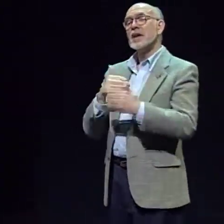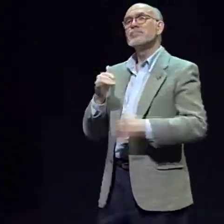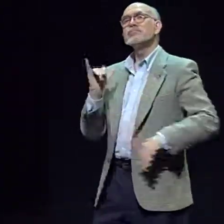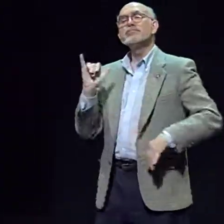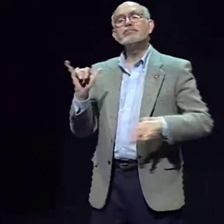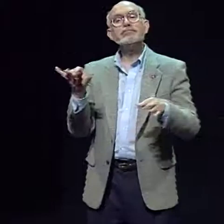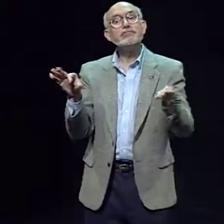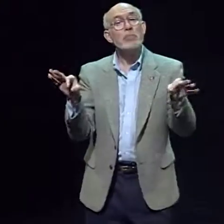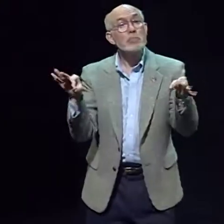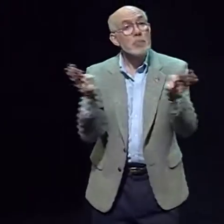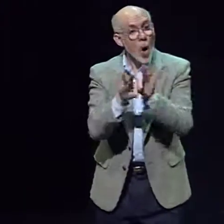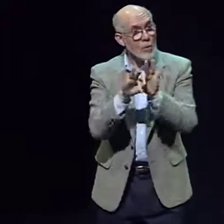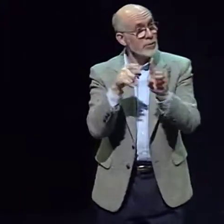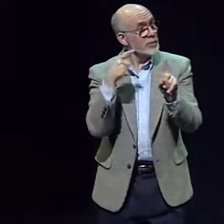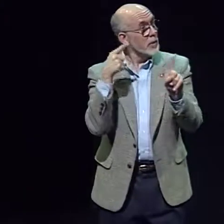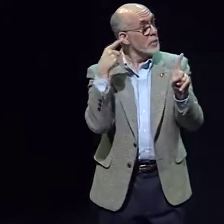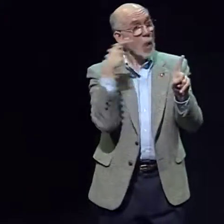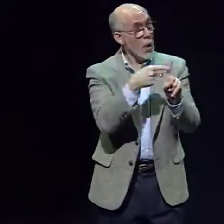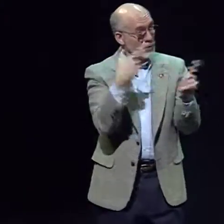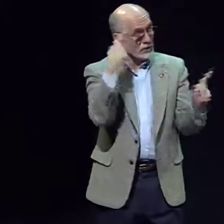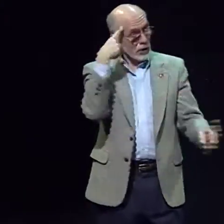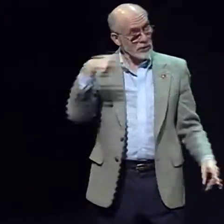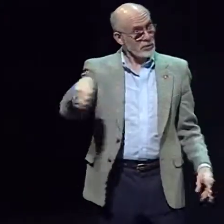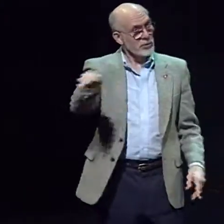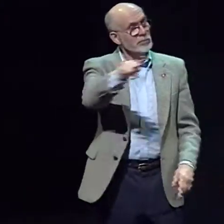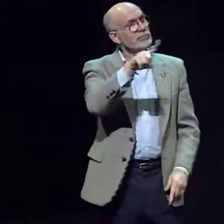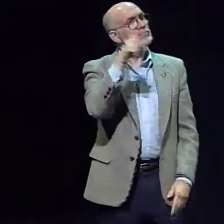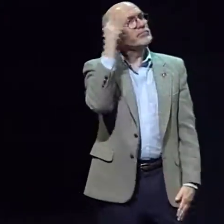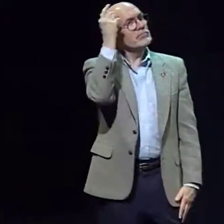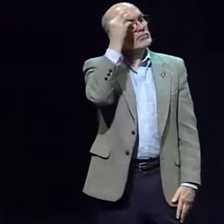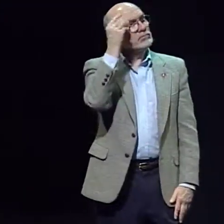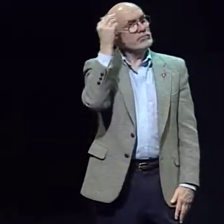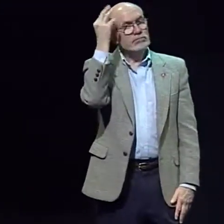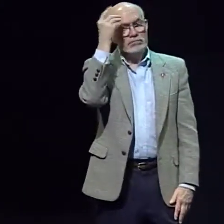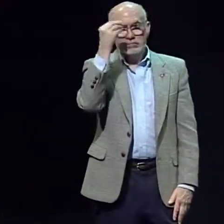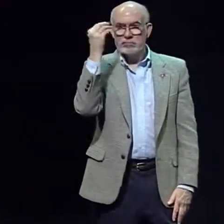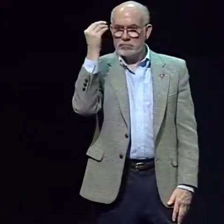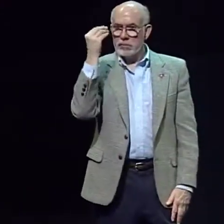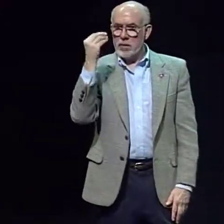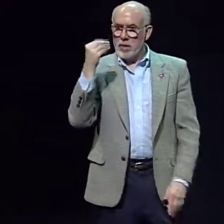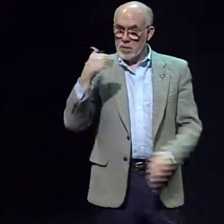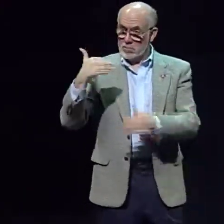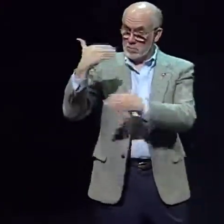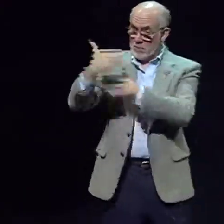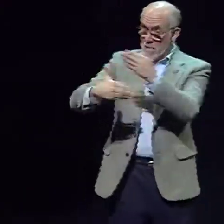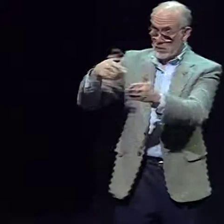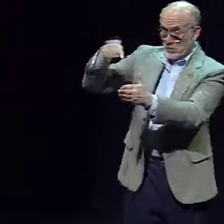MUST CONSIDER THE PROCESS AND HOW IMPORTANT THAT IS. SO THAT'S AN IMPORTANT POINT FOR YOU TO PONDER.